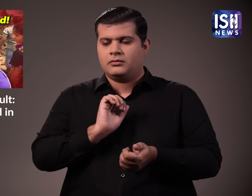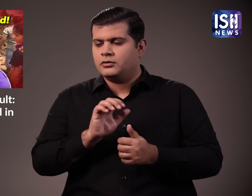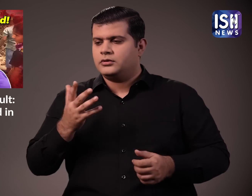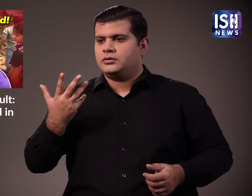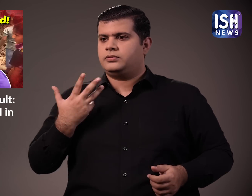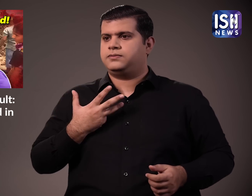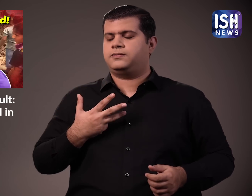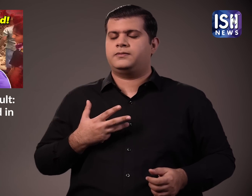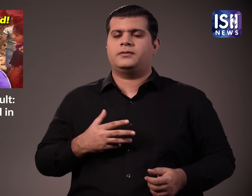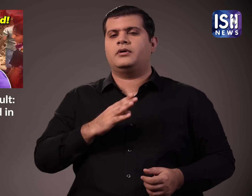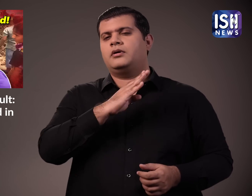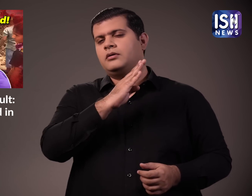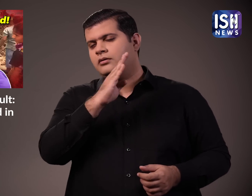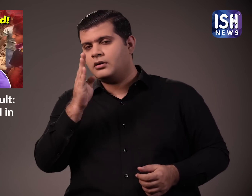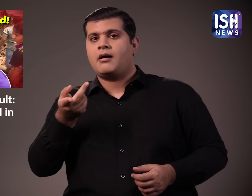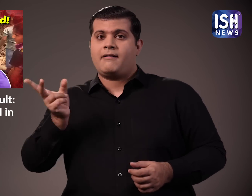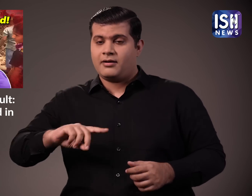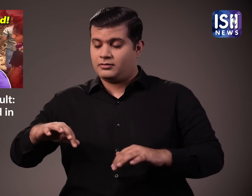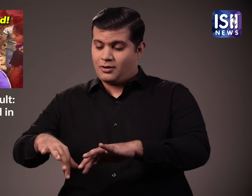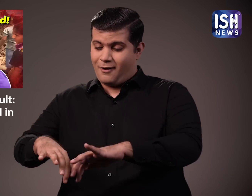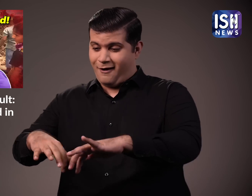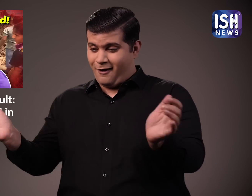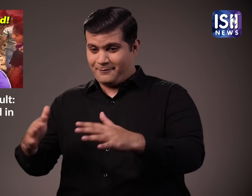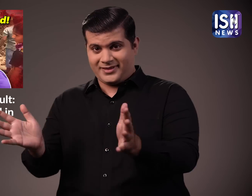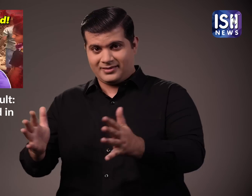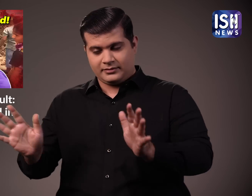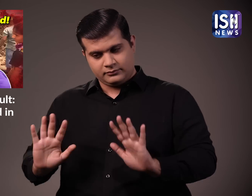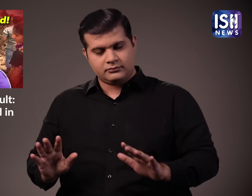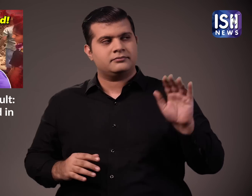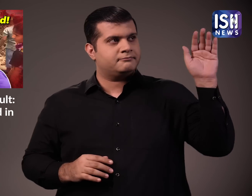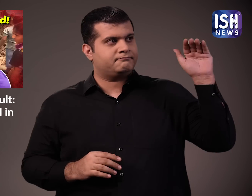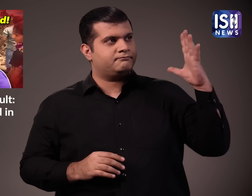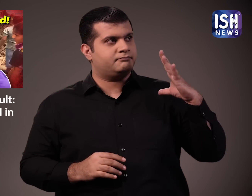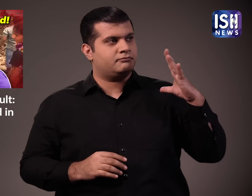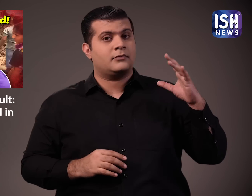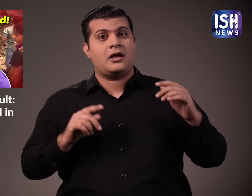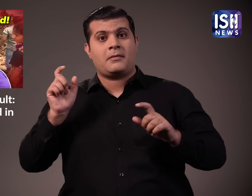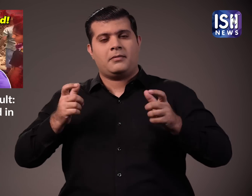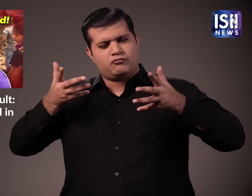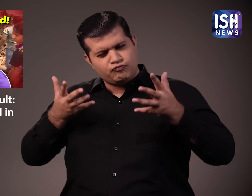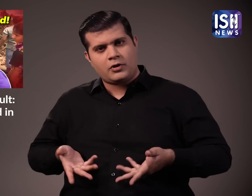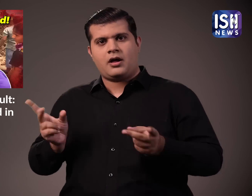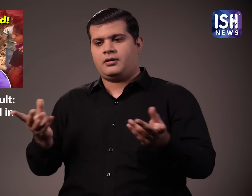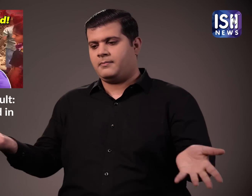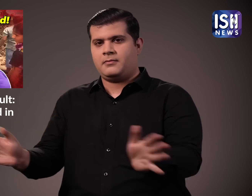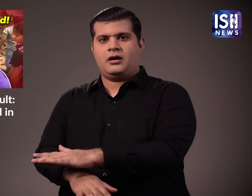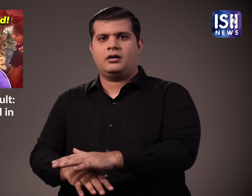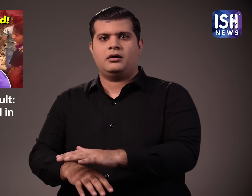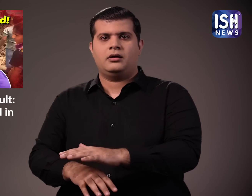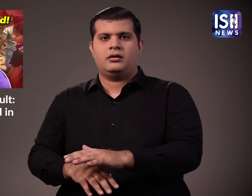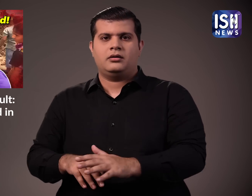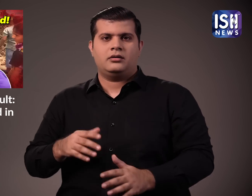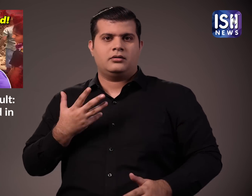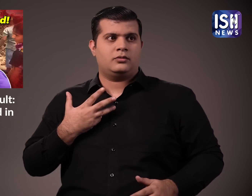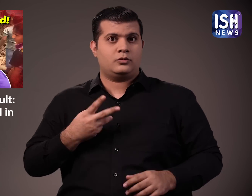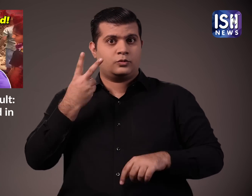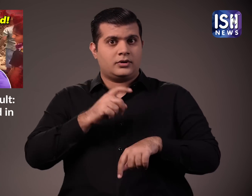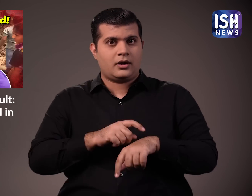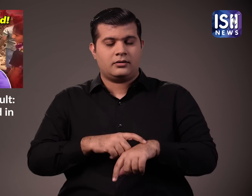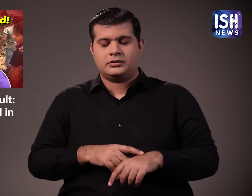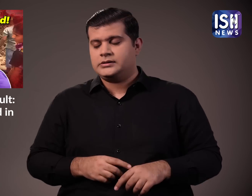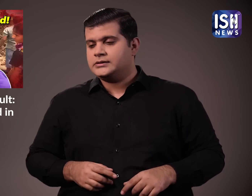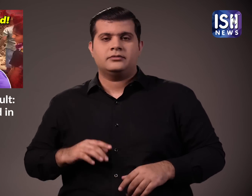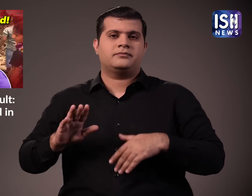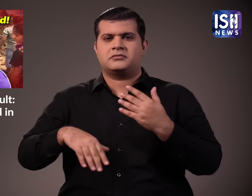The grave was dug up again and the locals filled it up once more.